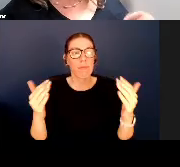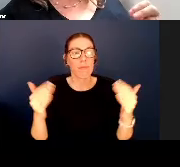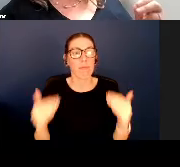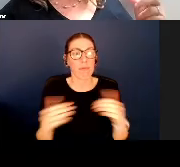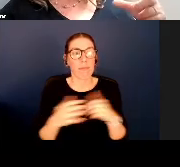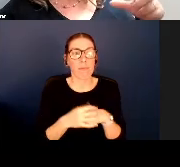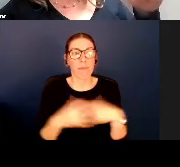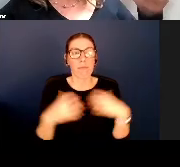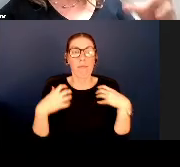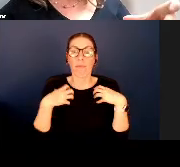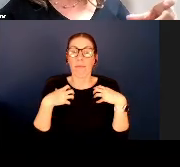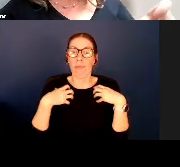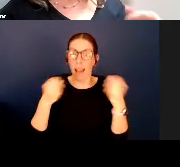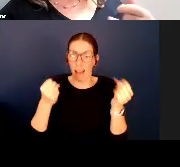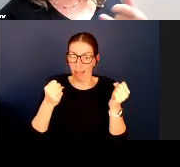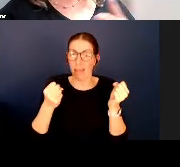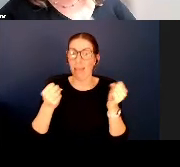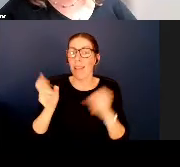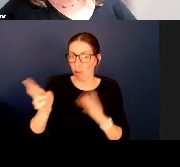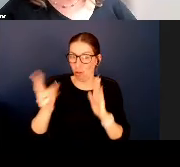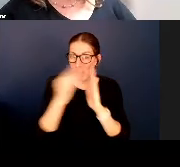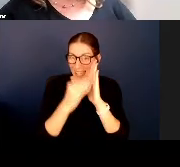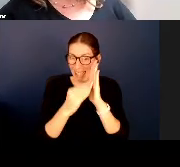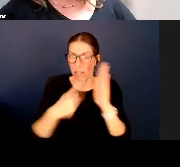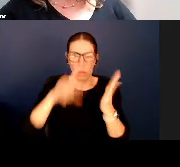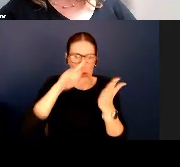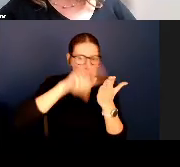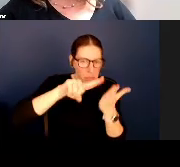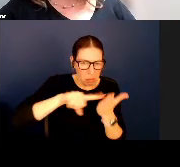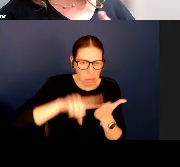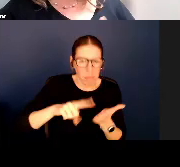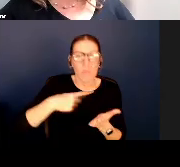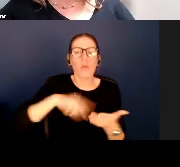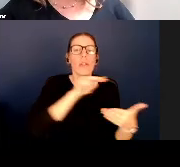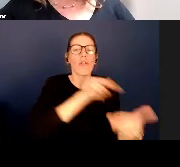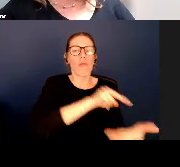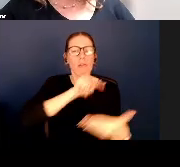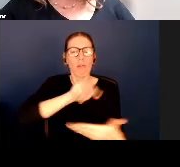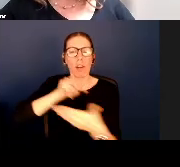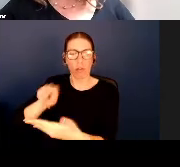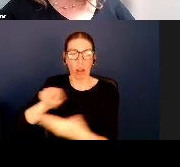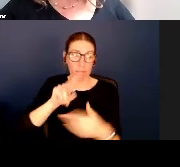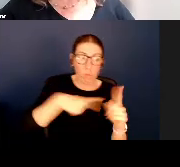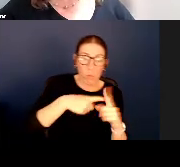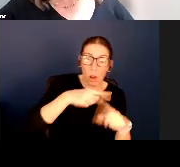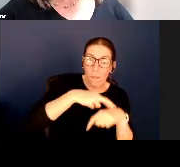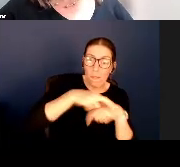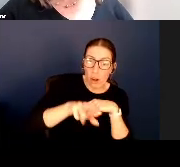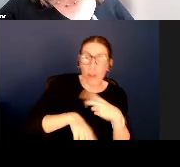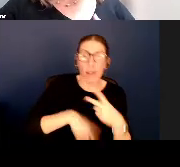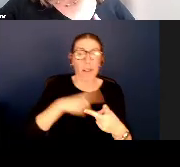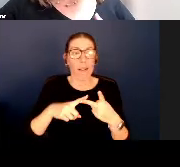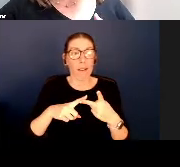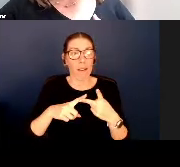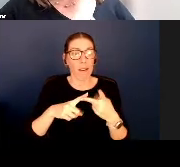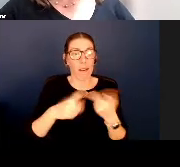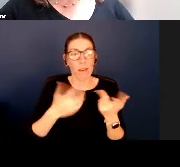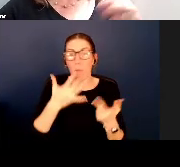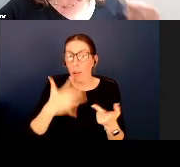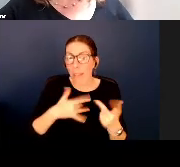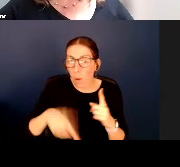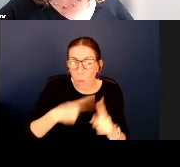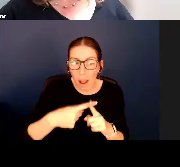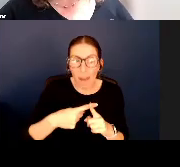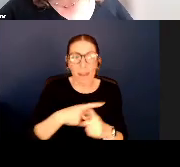specific items. So, um, when they were referred, what their birth year was, um, what program they